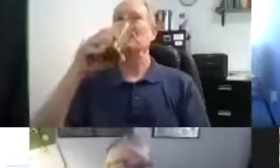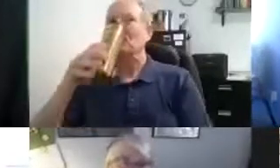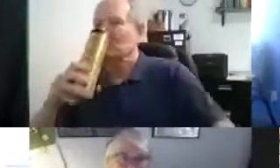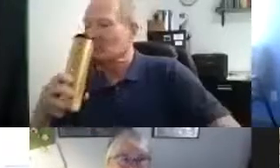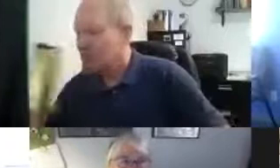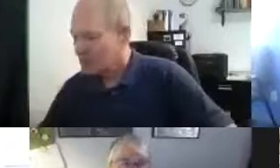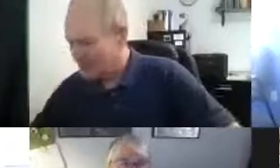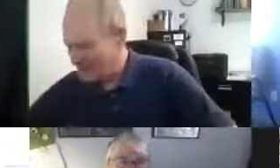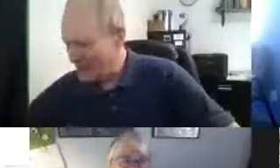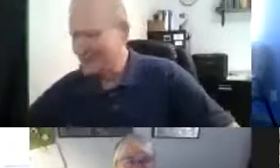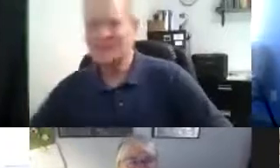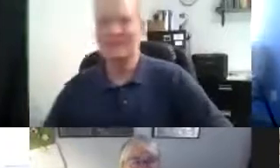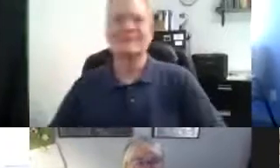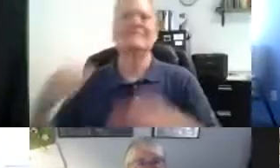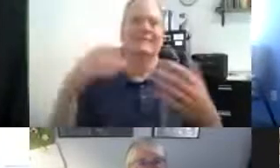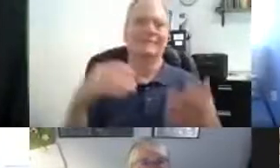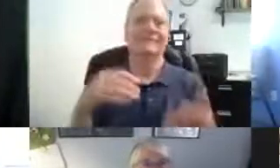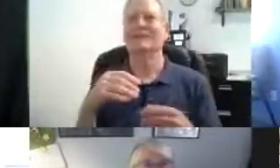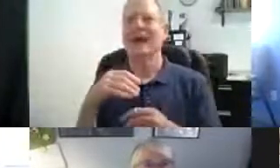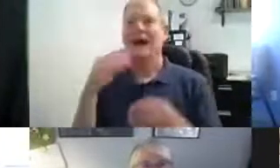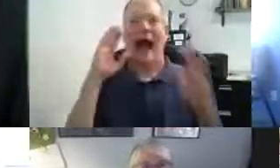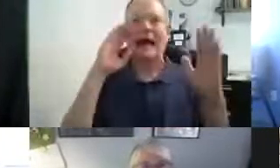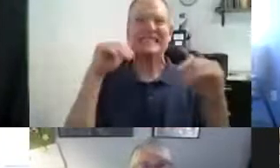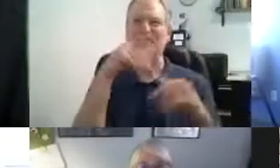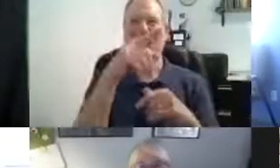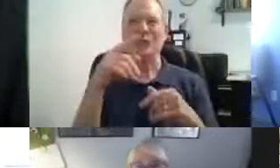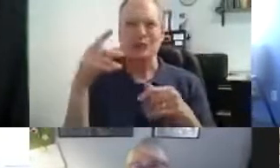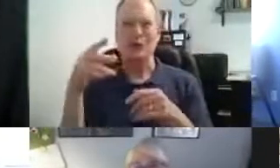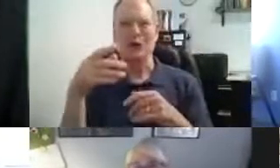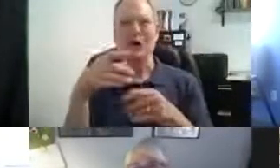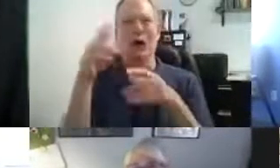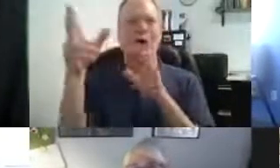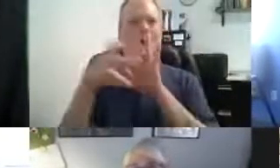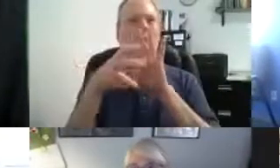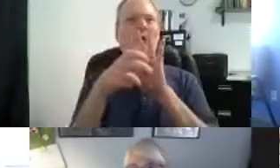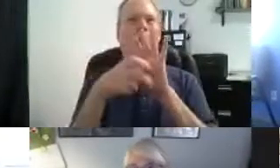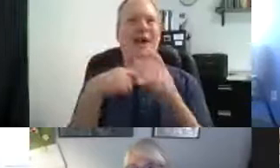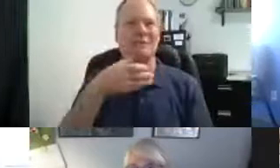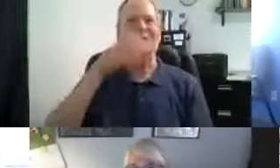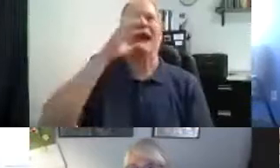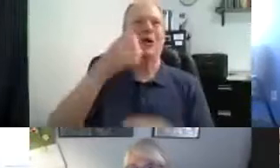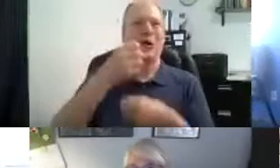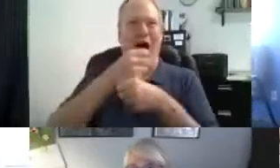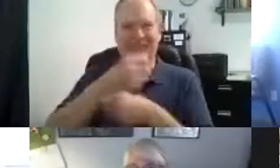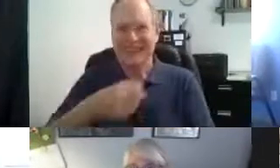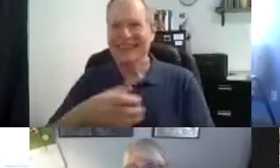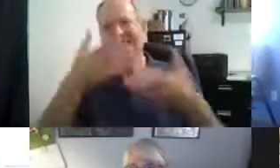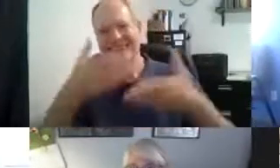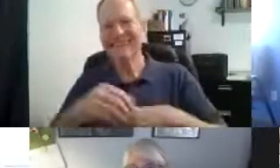Tom: (sips drink) I did not expect her to start recording when I was sipping the coffee (laugh).